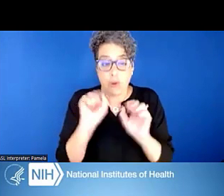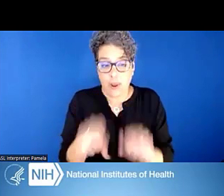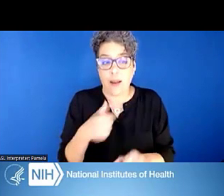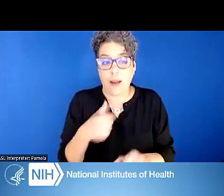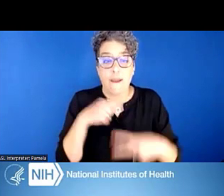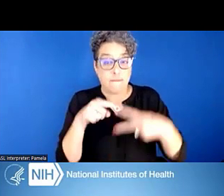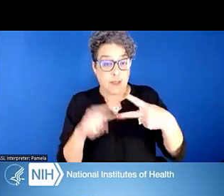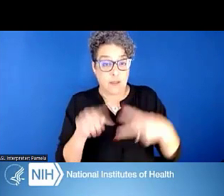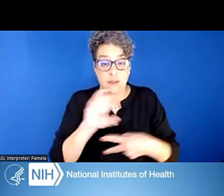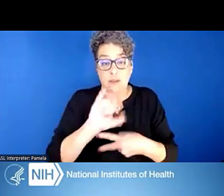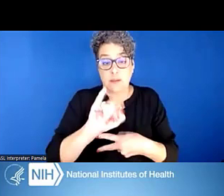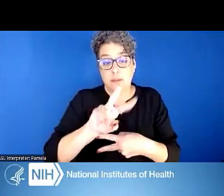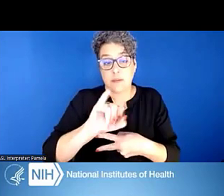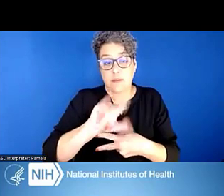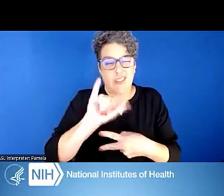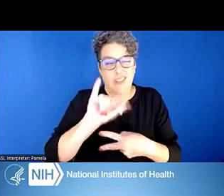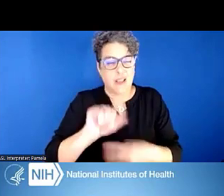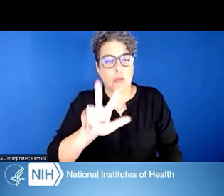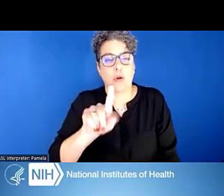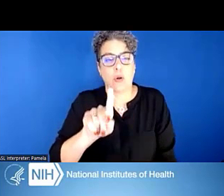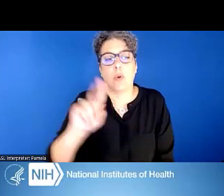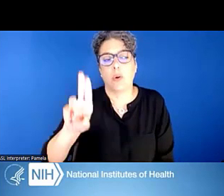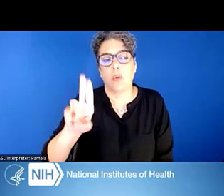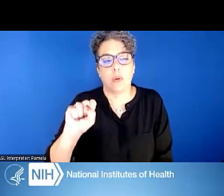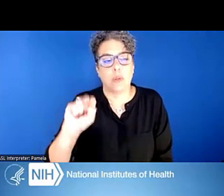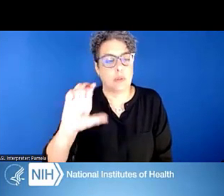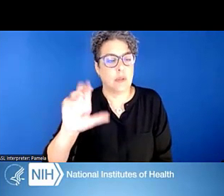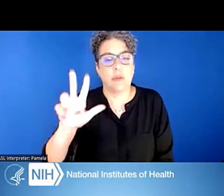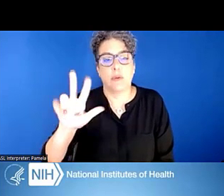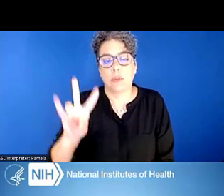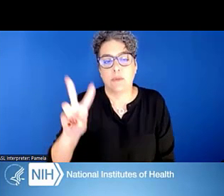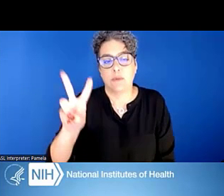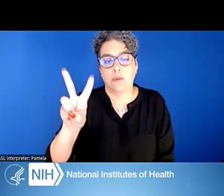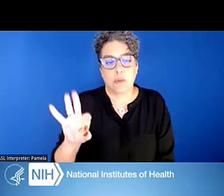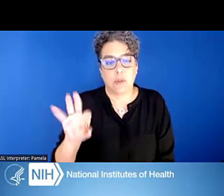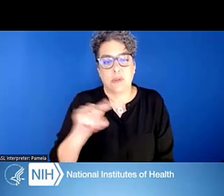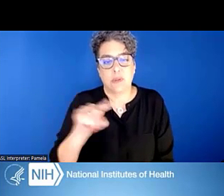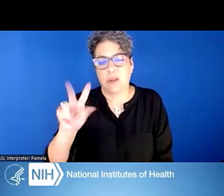so that's 31 U.S.C. 3729-3733 This is the False Claims Act,